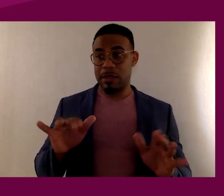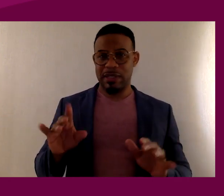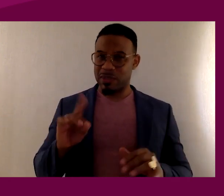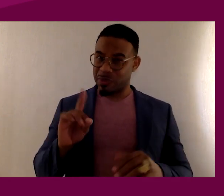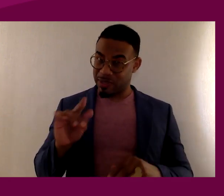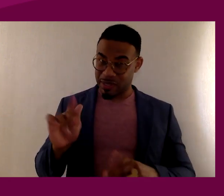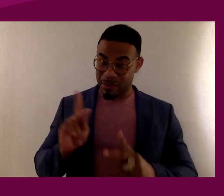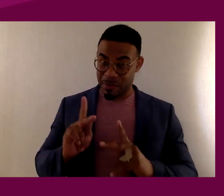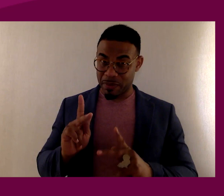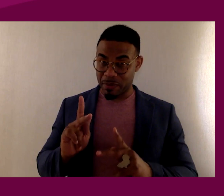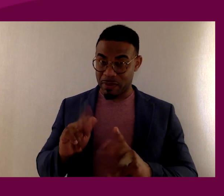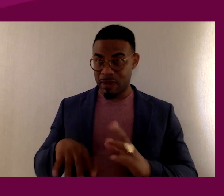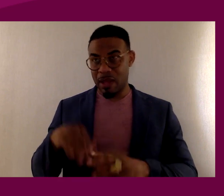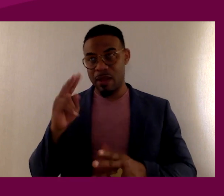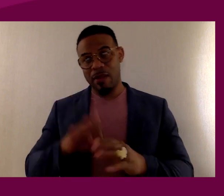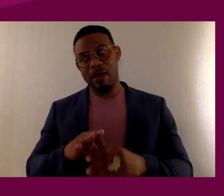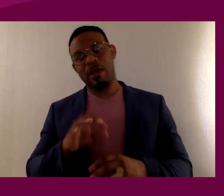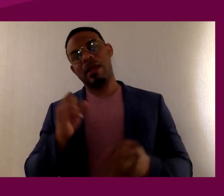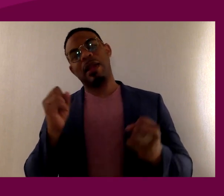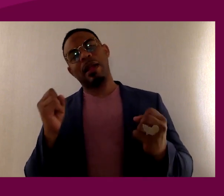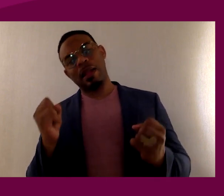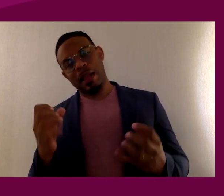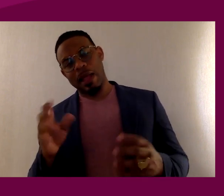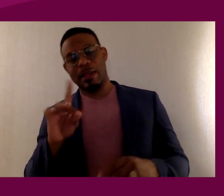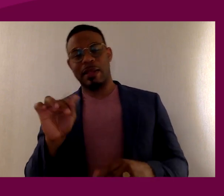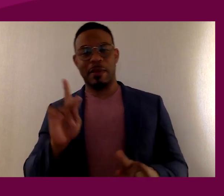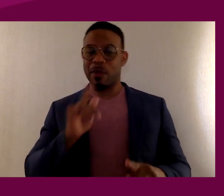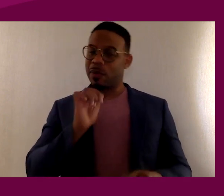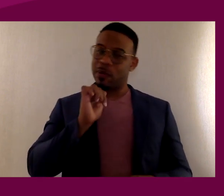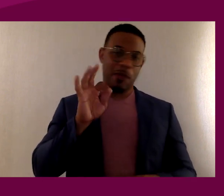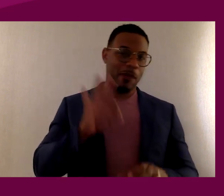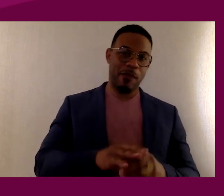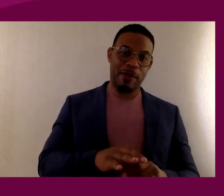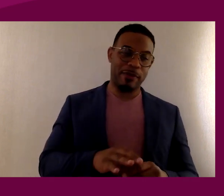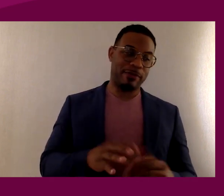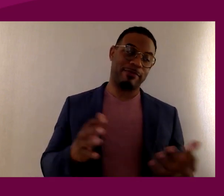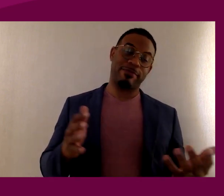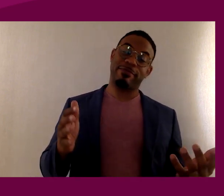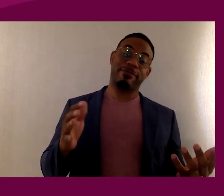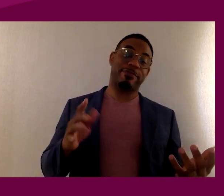that's important. How do disabled people get out and vote? Well, there's lots of disabled people